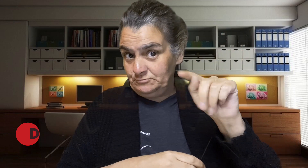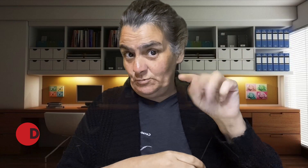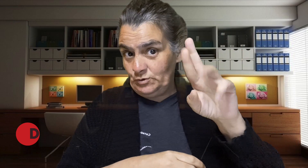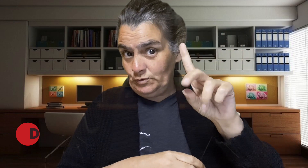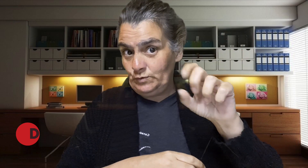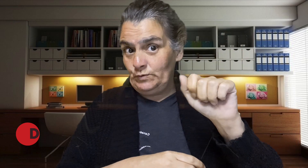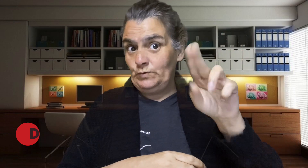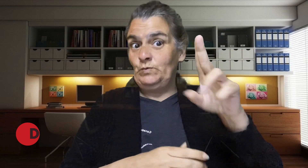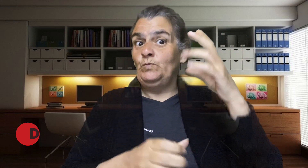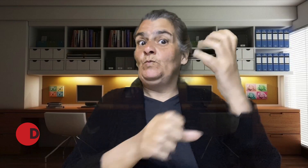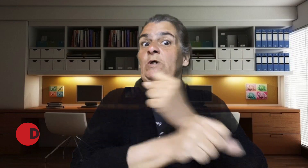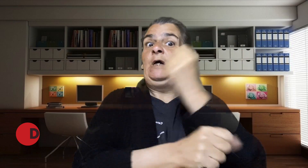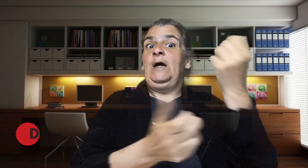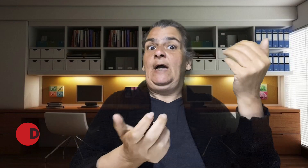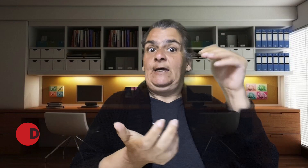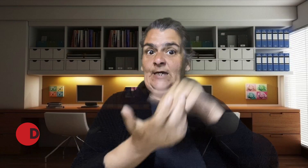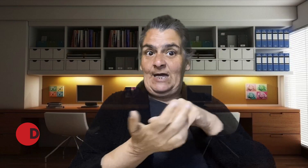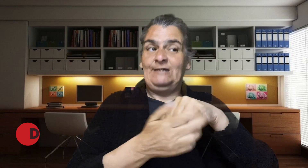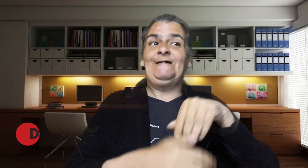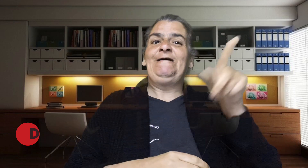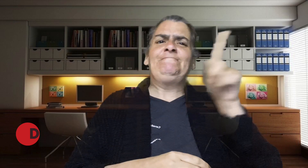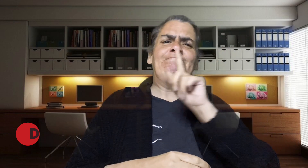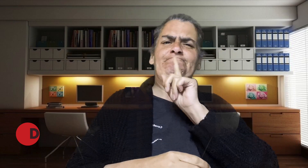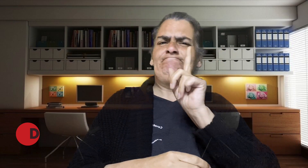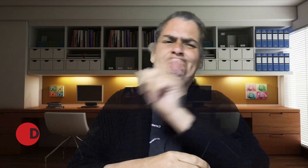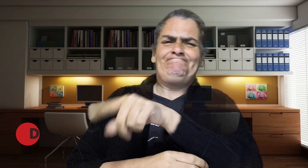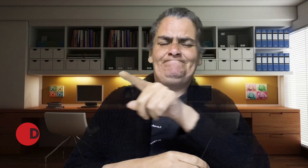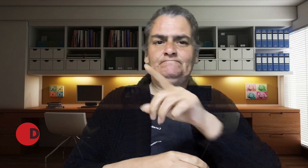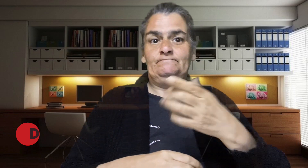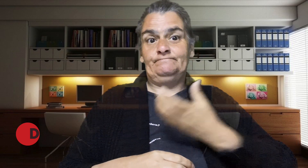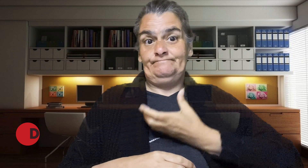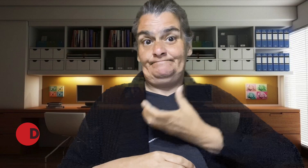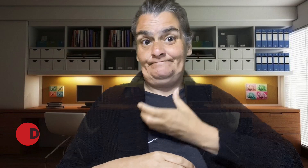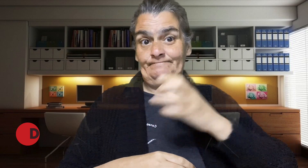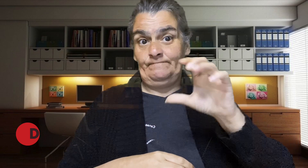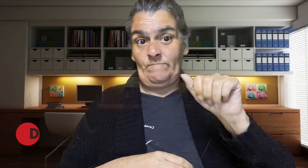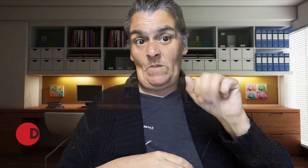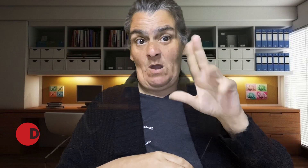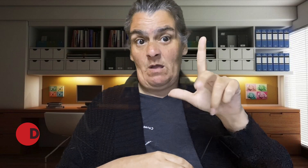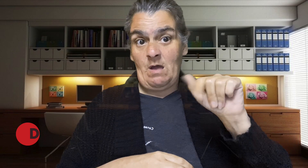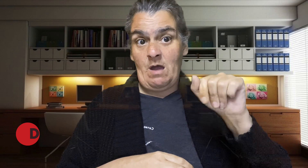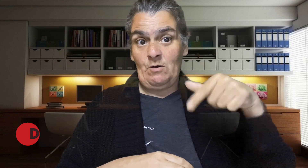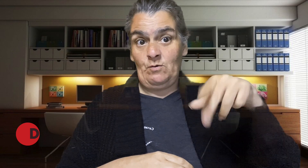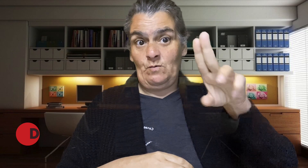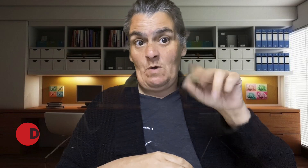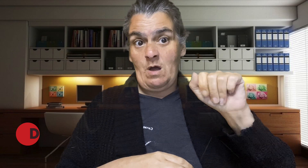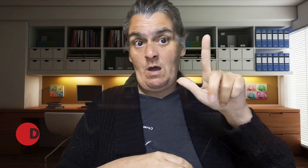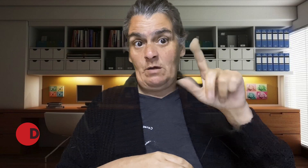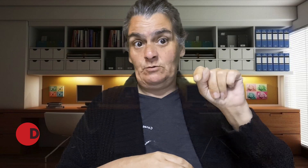process all over again but many groups are still